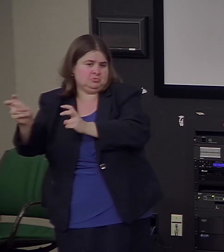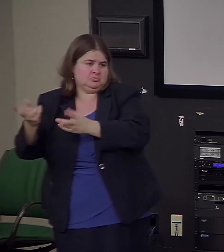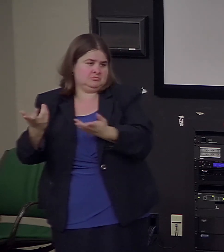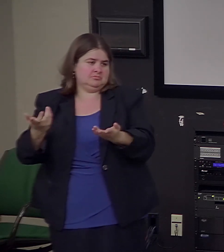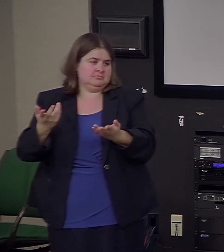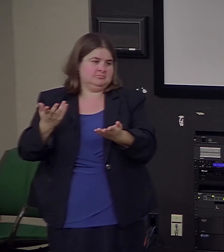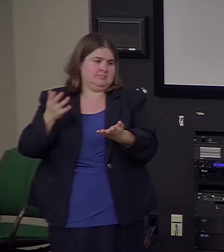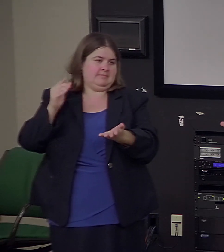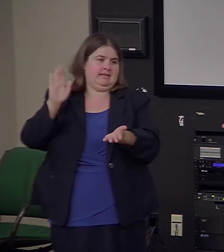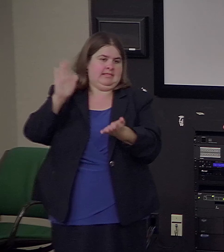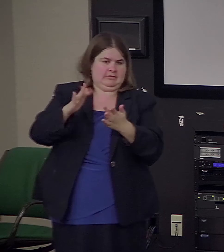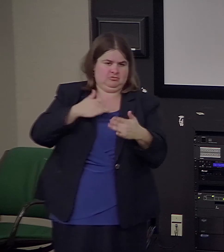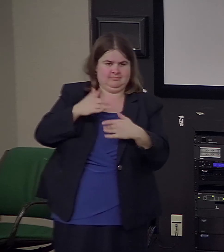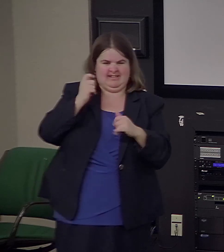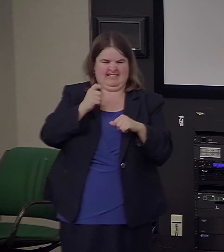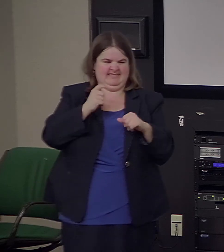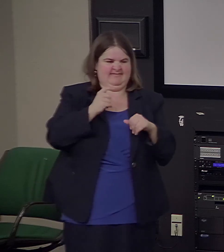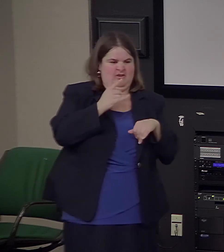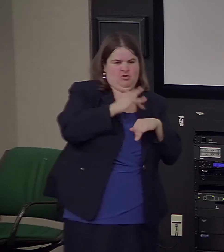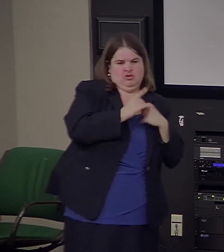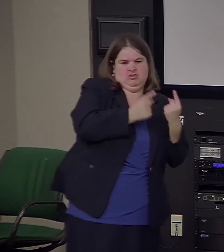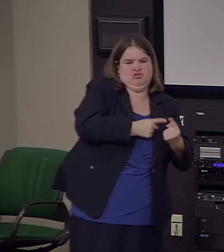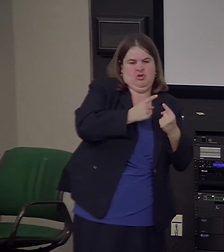of these earlier adverse experiences?